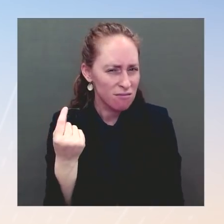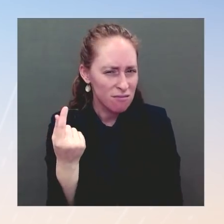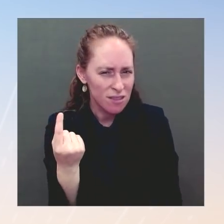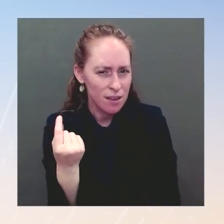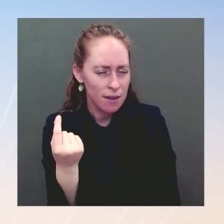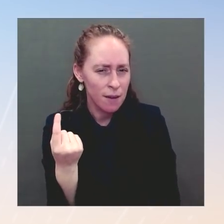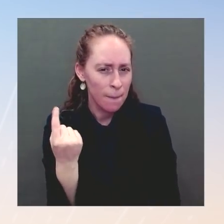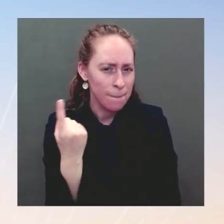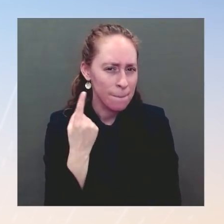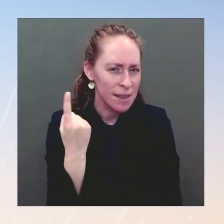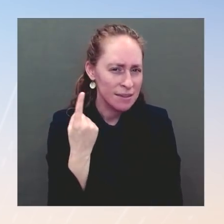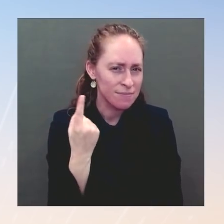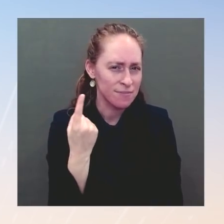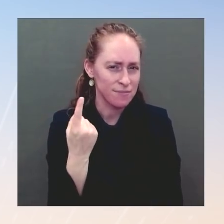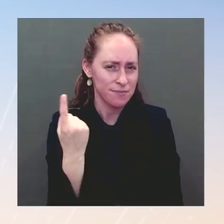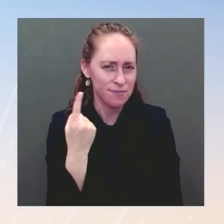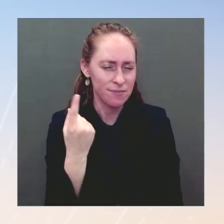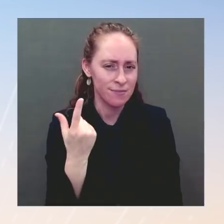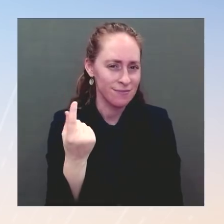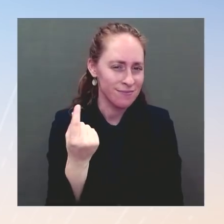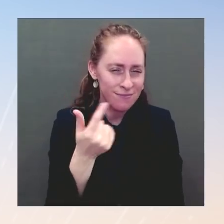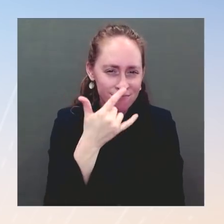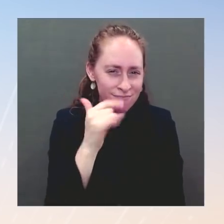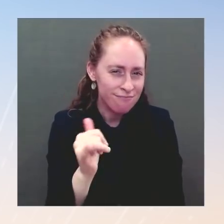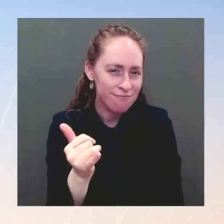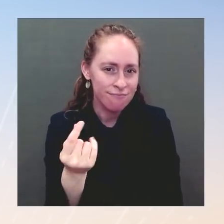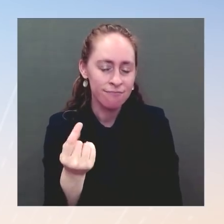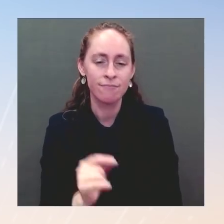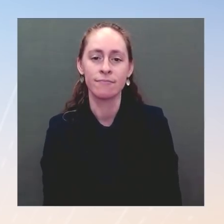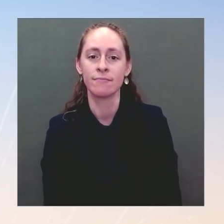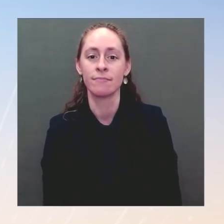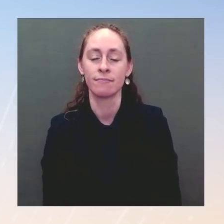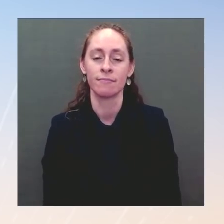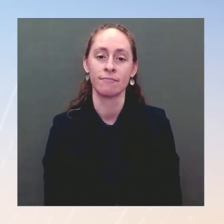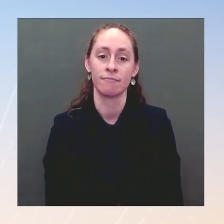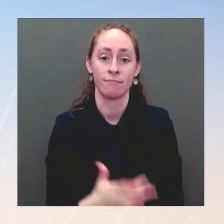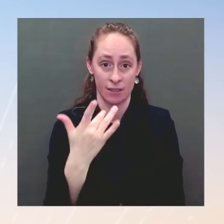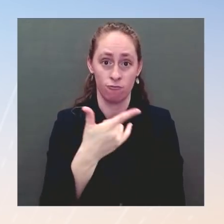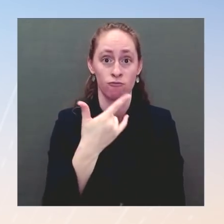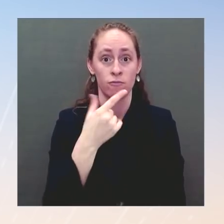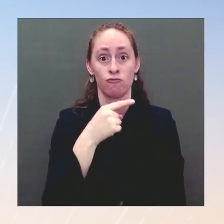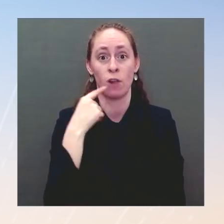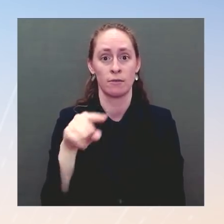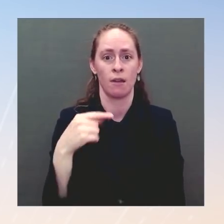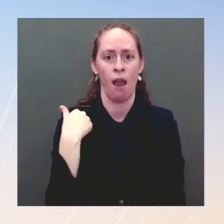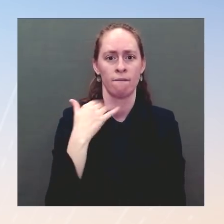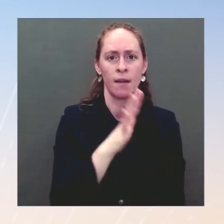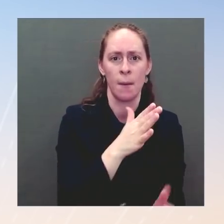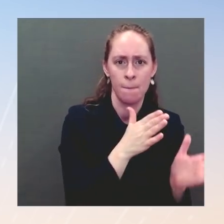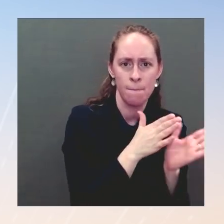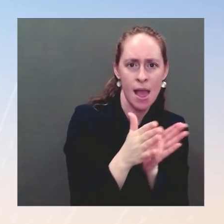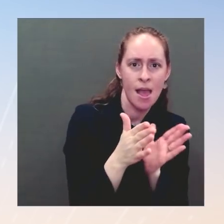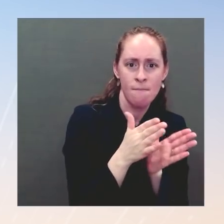What is the arc of the U.S. response? Like what's -- what's the equivalent to, you know, smashing Kyiv to pieces?